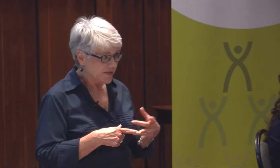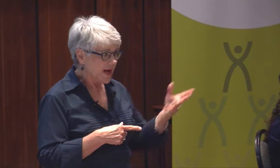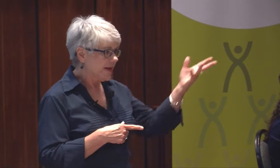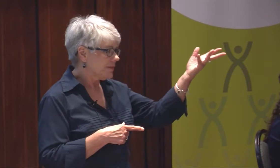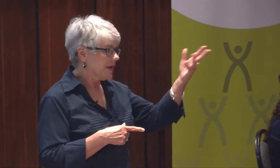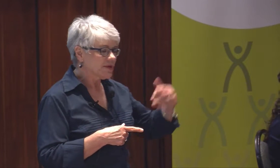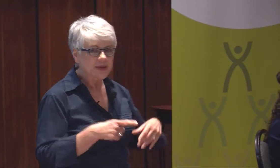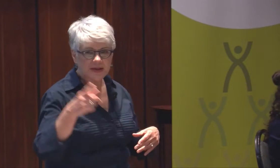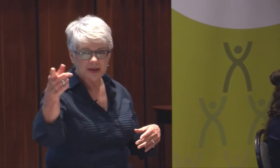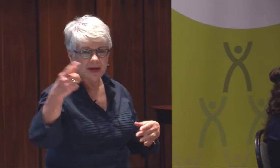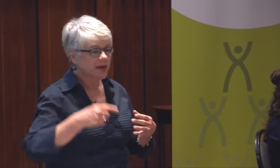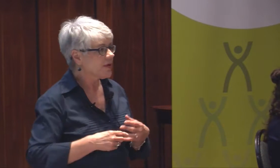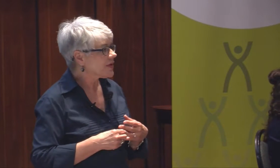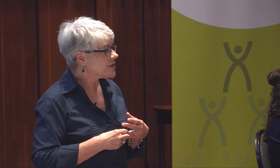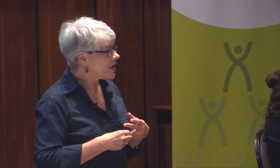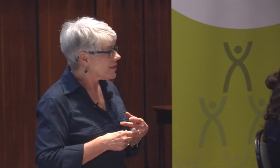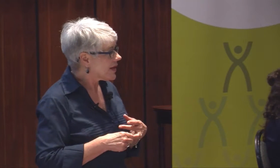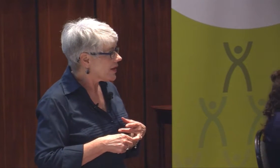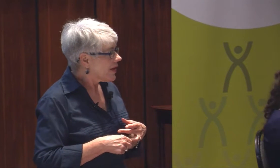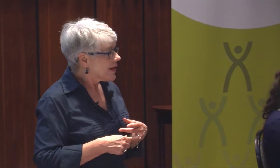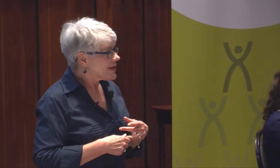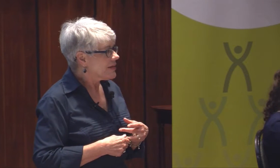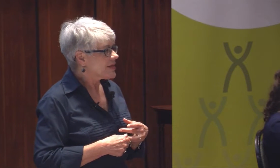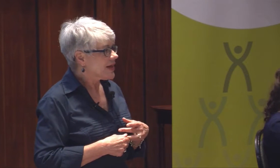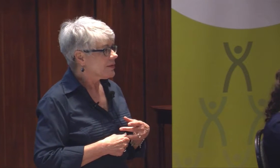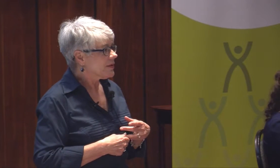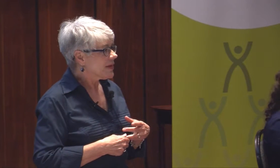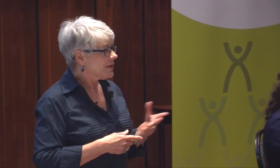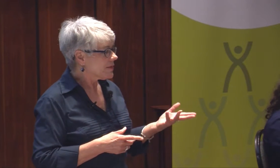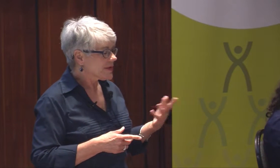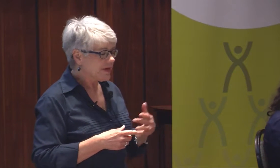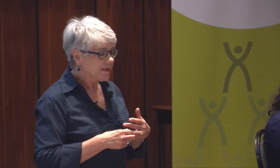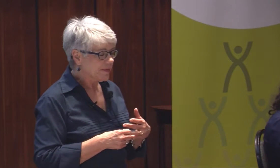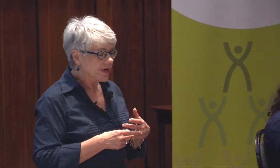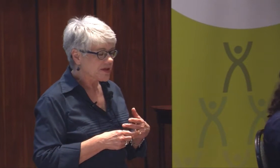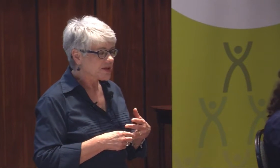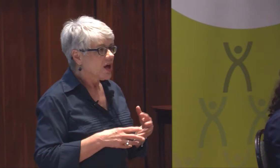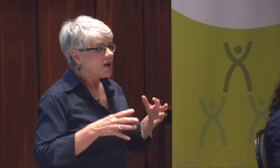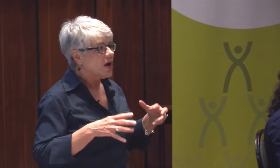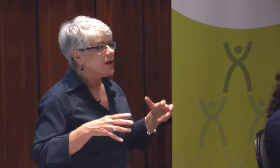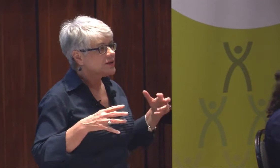I'm sure Lisa and Megan both can talk about times that they were, when they were with deaf-blind projects, called to